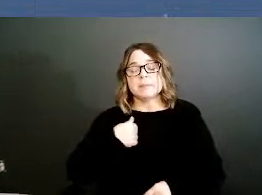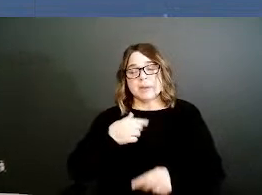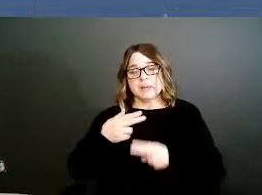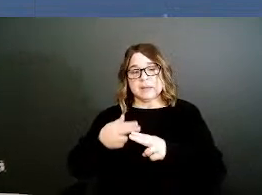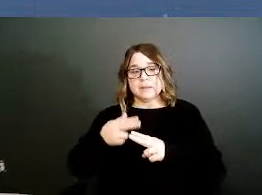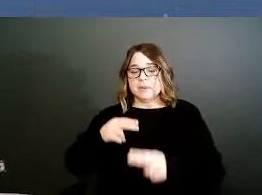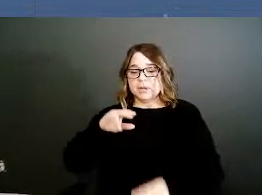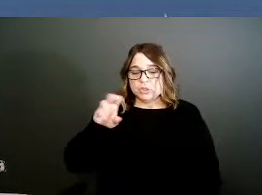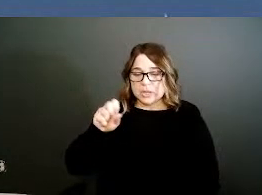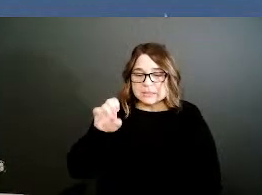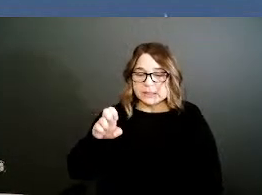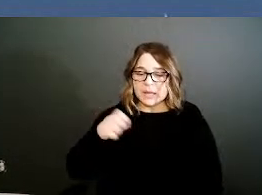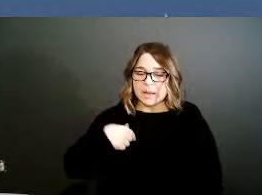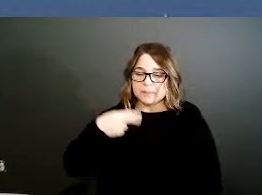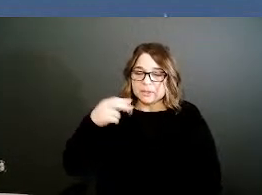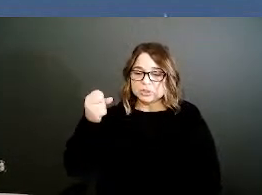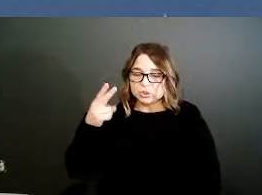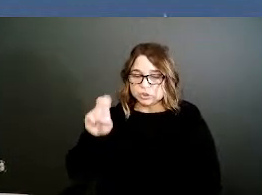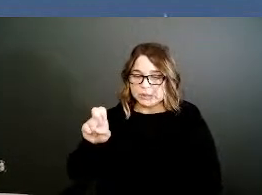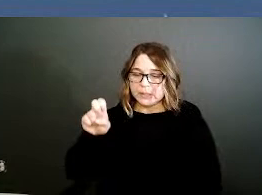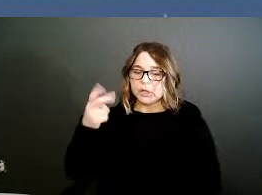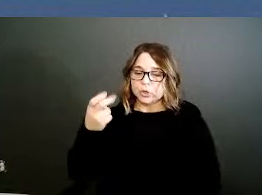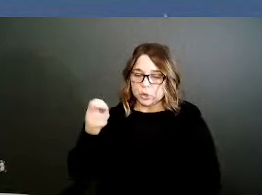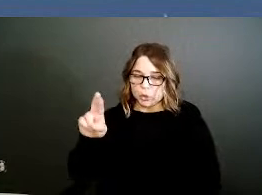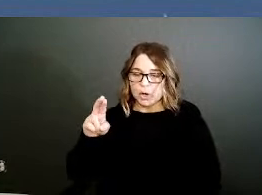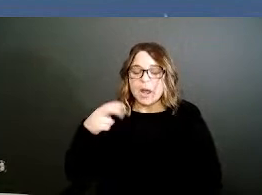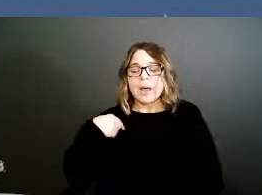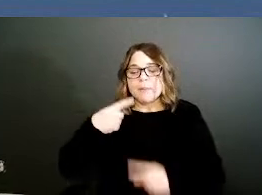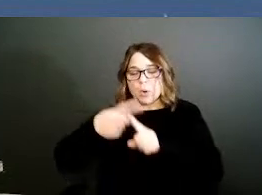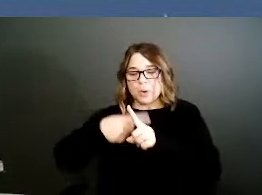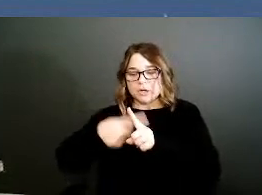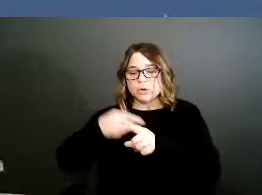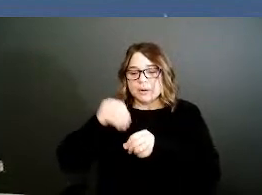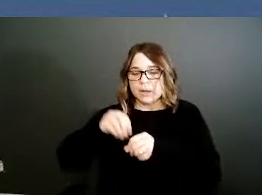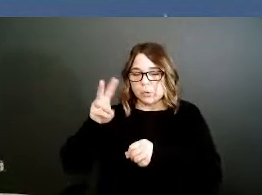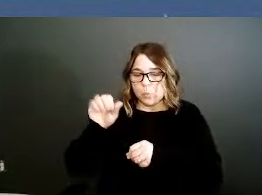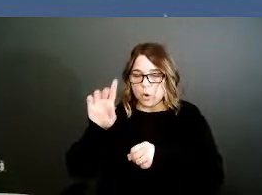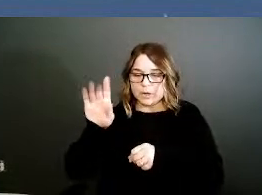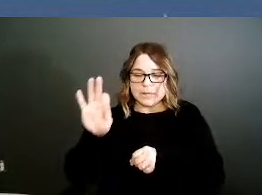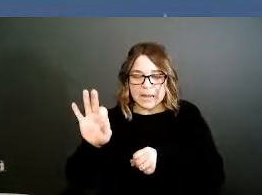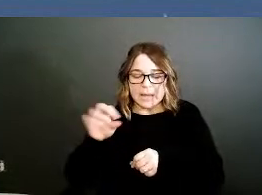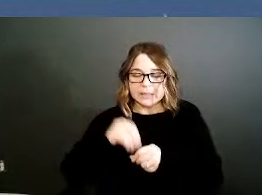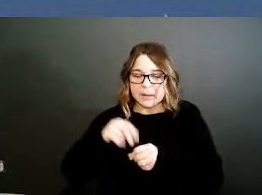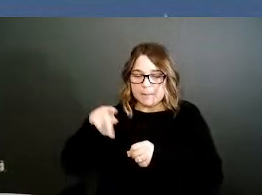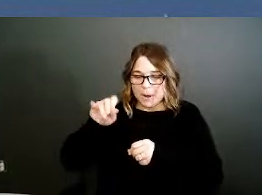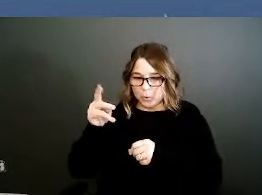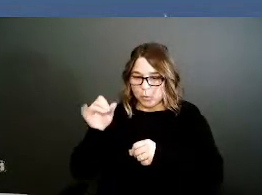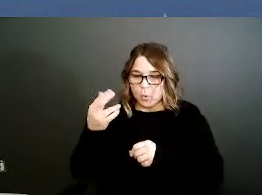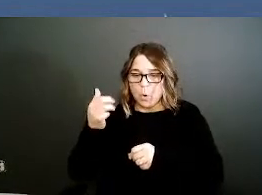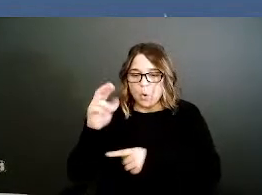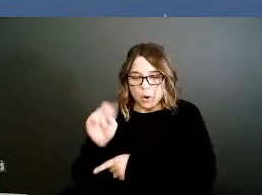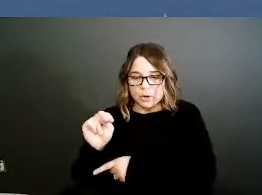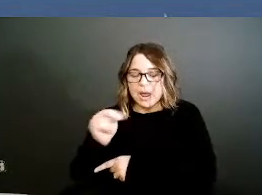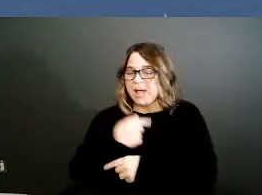MY NAME IS JESSE, PRONOUNS ARE SHE/HER, I'M A RENTER IN POWDERHORN. I LOVE MY NEIGHBORHOOD, I LOVE THE PEOPLE WHO MAKE MY COMMUNITY SO SPECIAL.